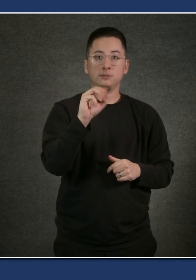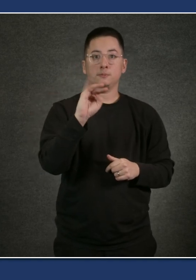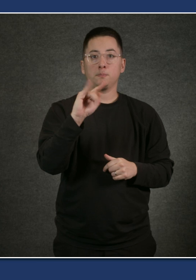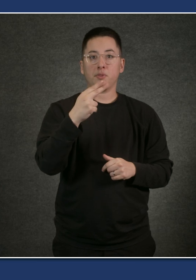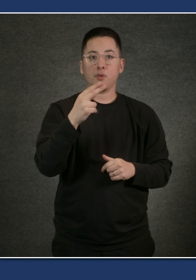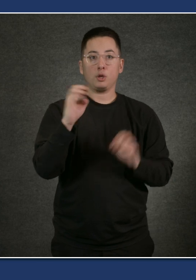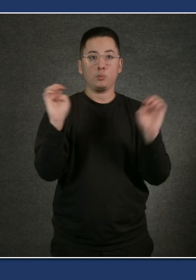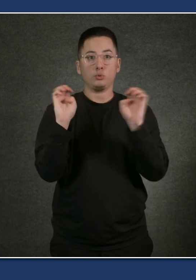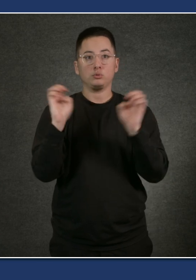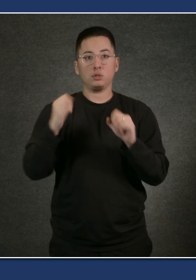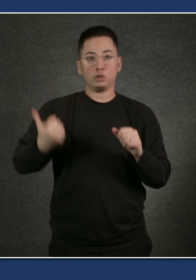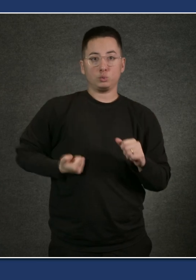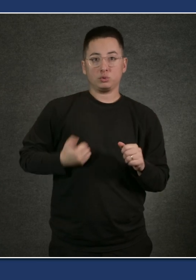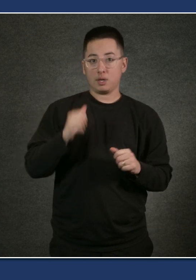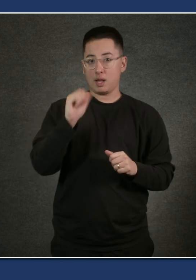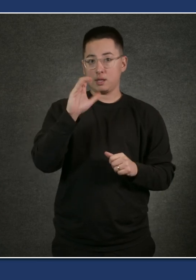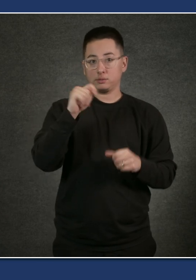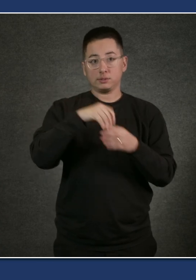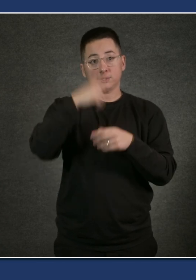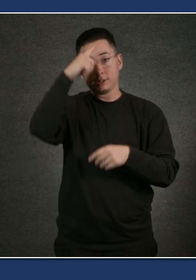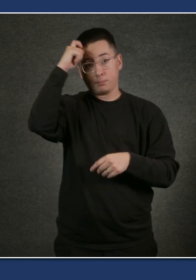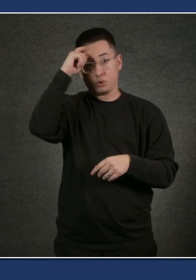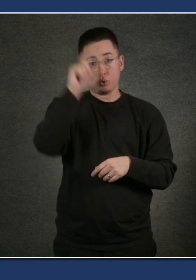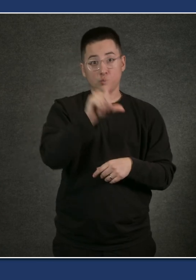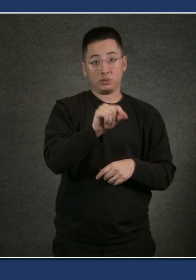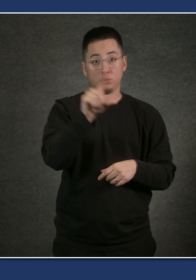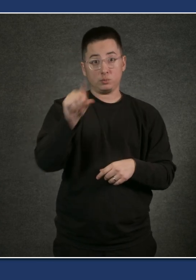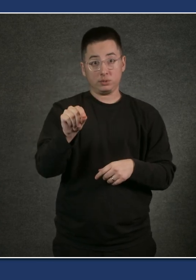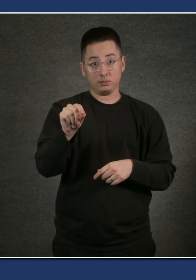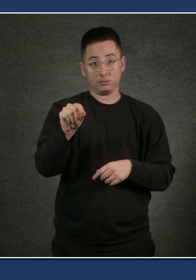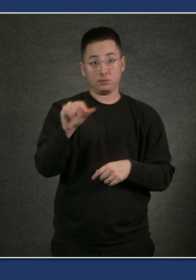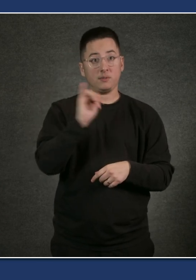in the summer of 2020, which established the Insulin Safety